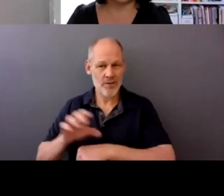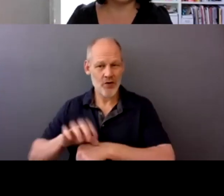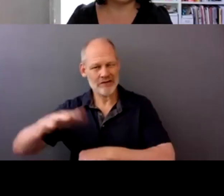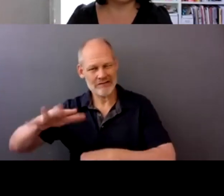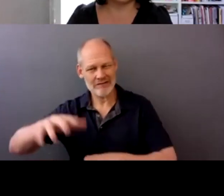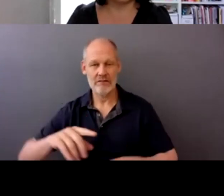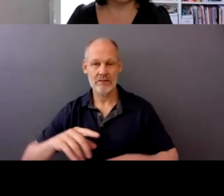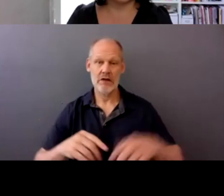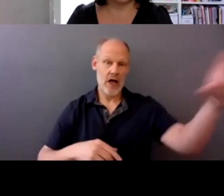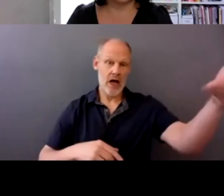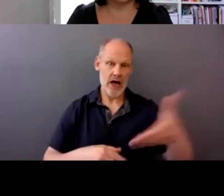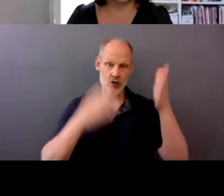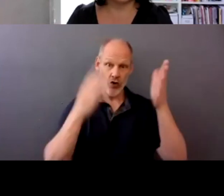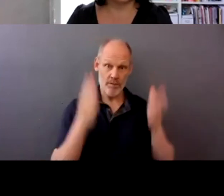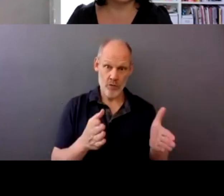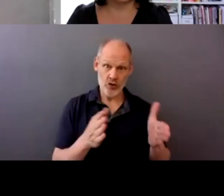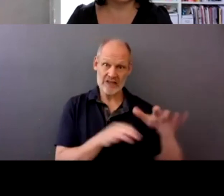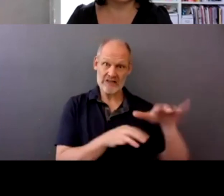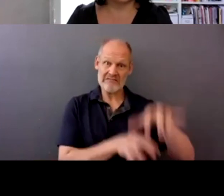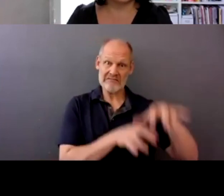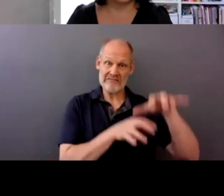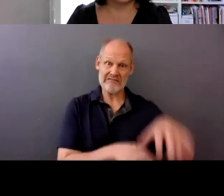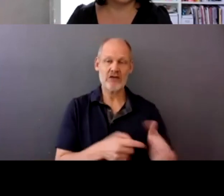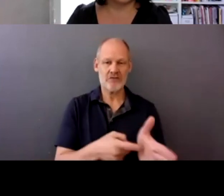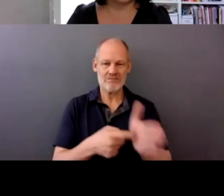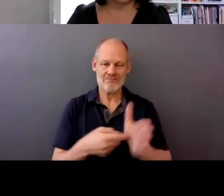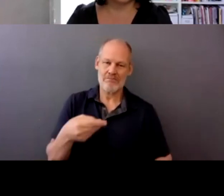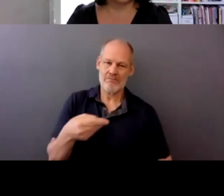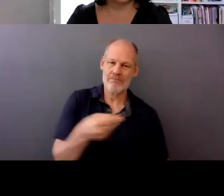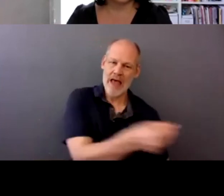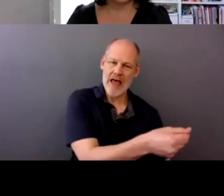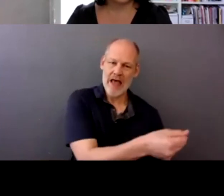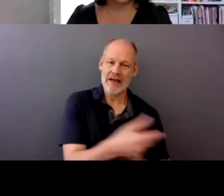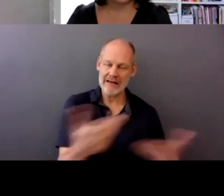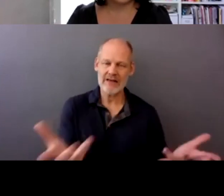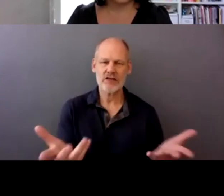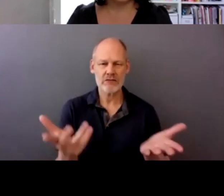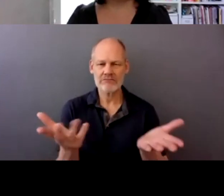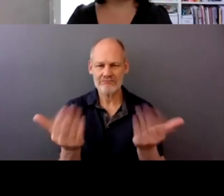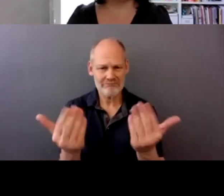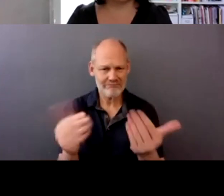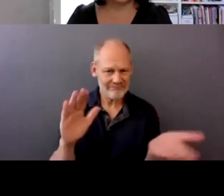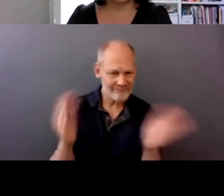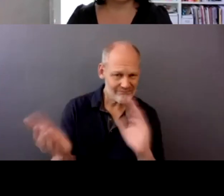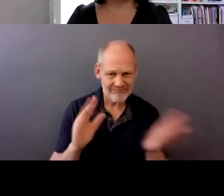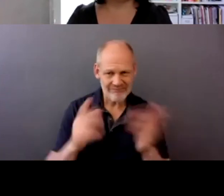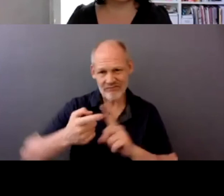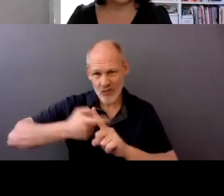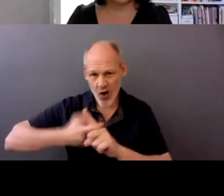with doing online programs live captioning versus auto captions if anybody has wisdom to share?